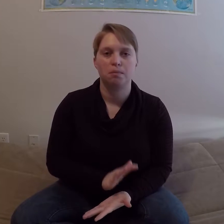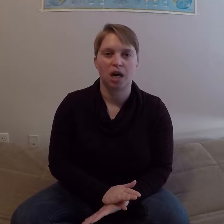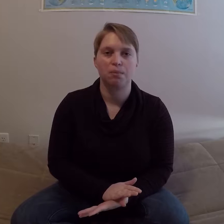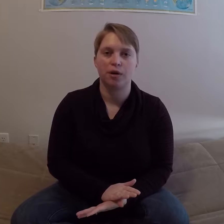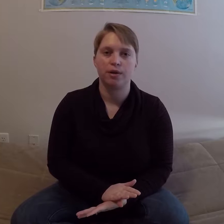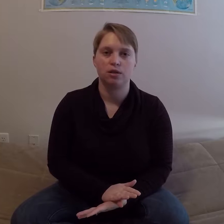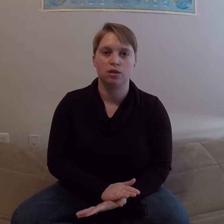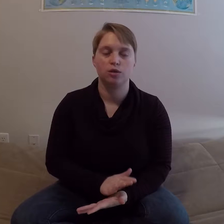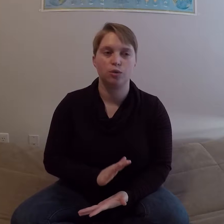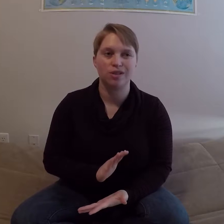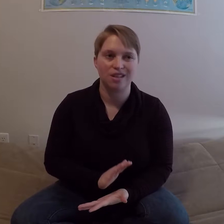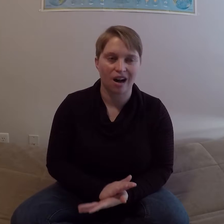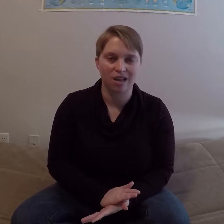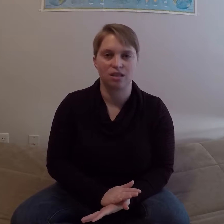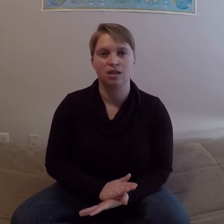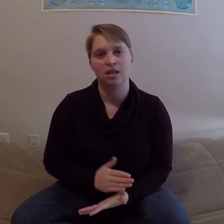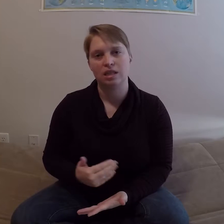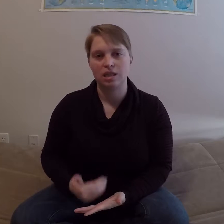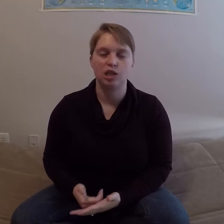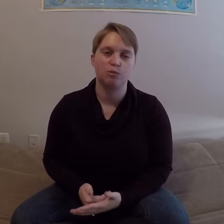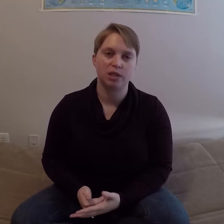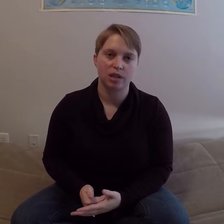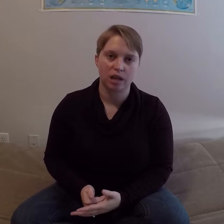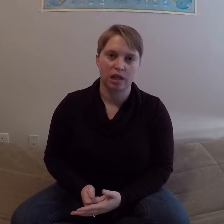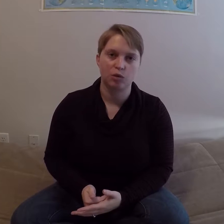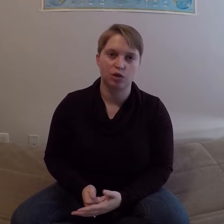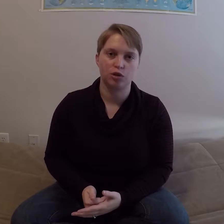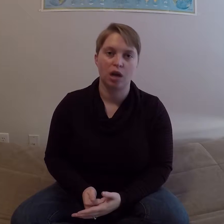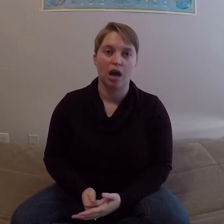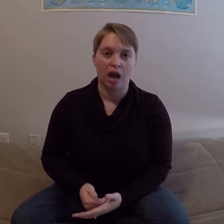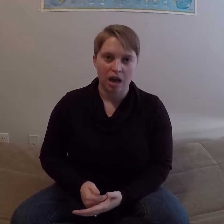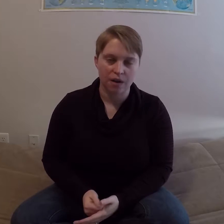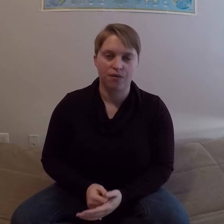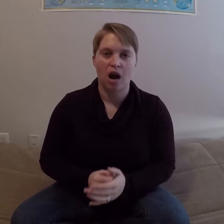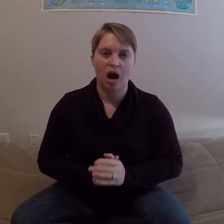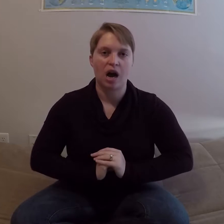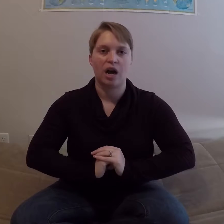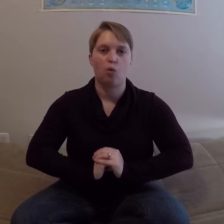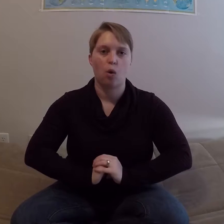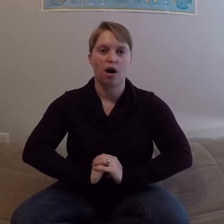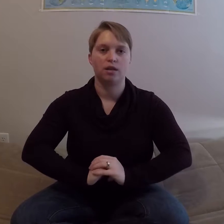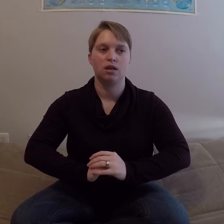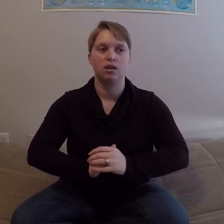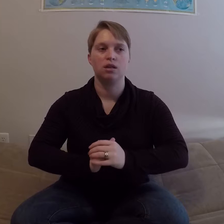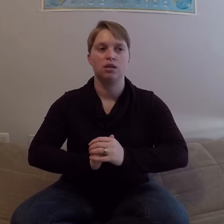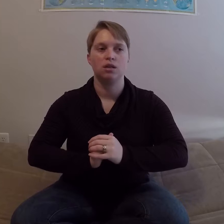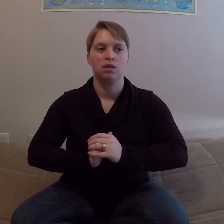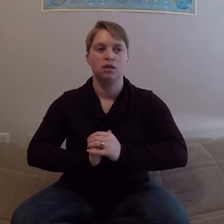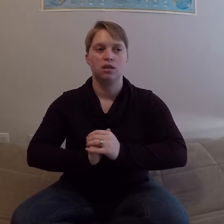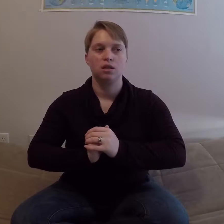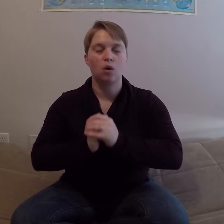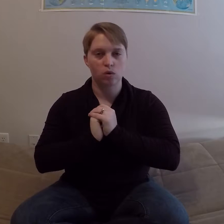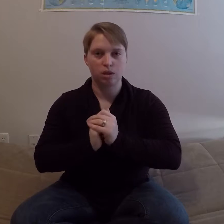my parents to not teach me sign language if I want Cochlear